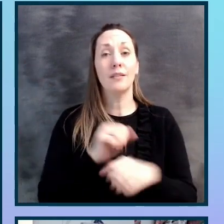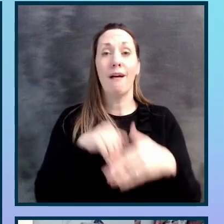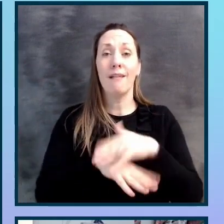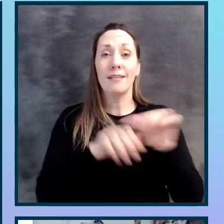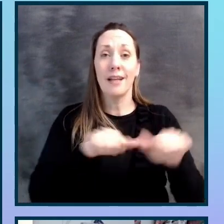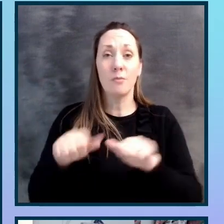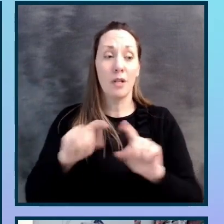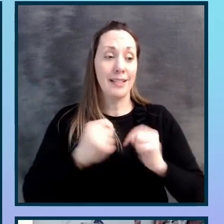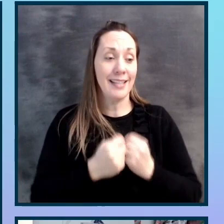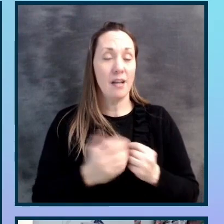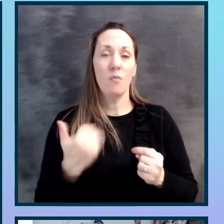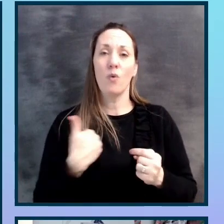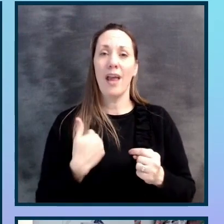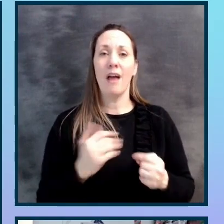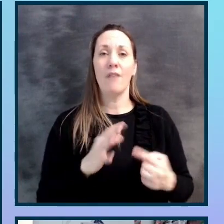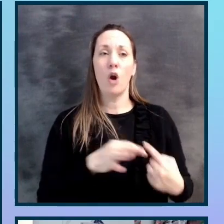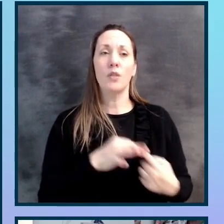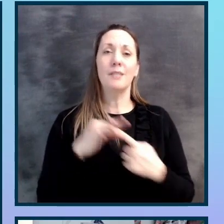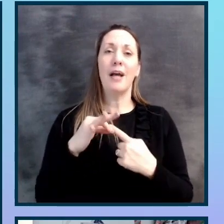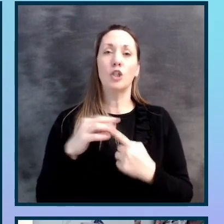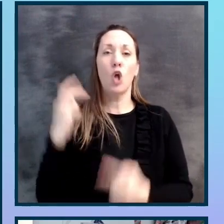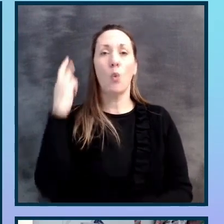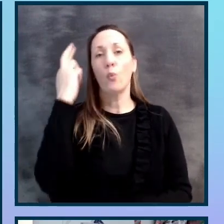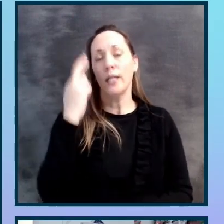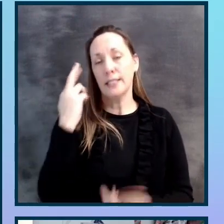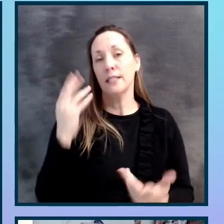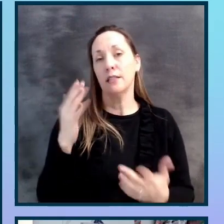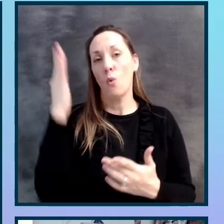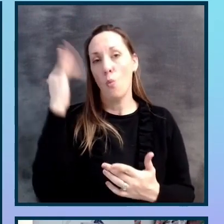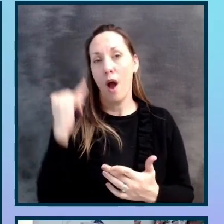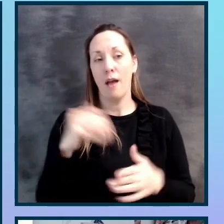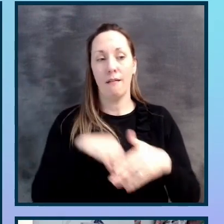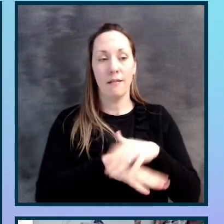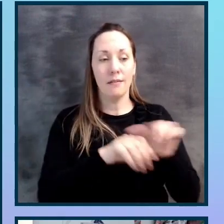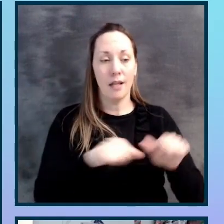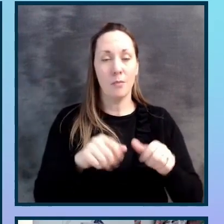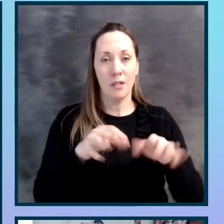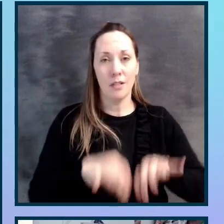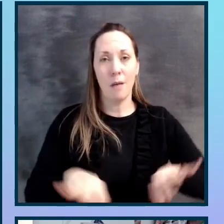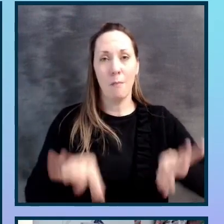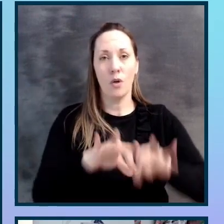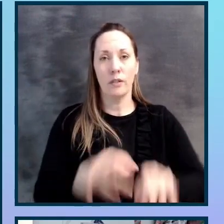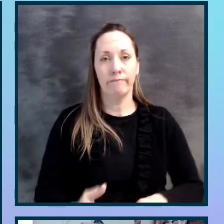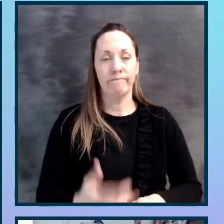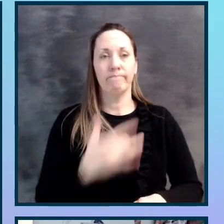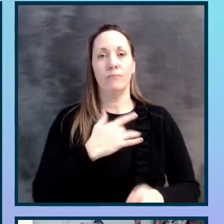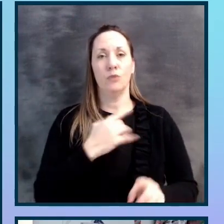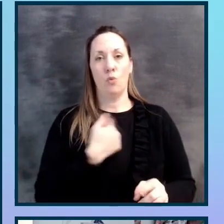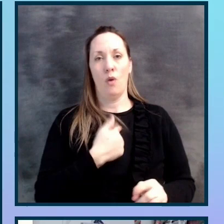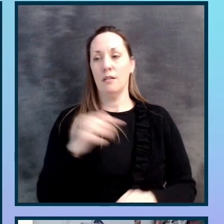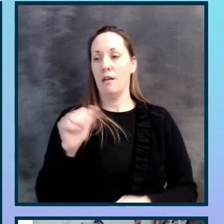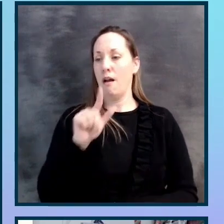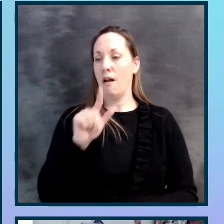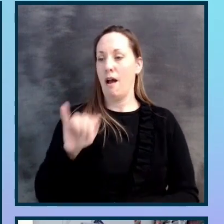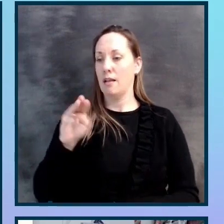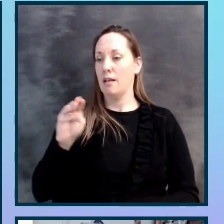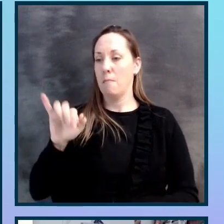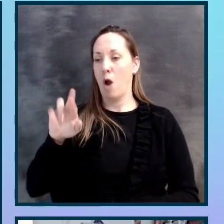have our own special, personal reasons for why accessibility is important to us. Ali and Mario will be sharing theirs a little later